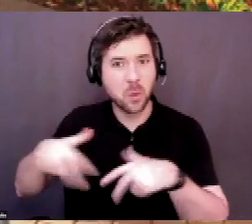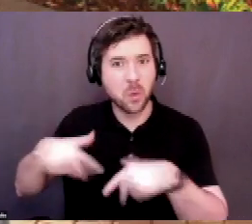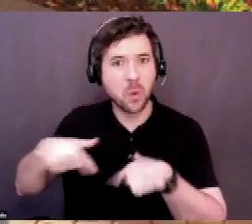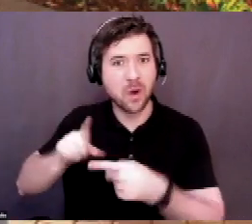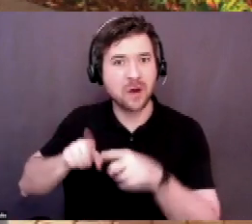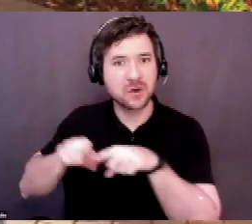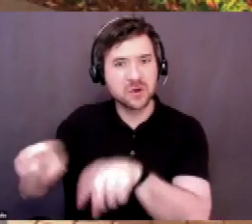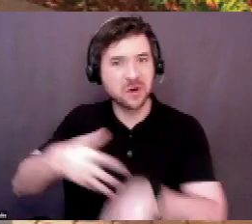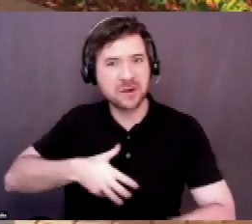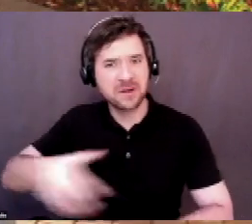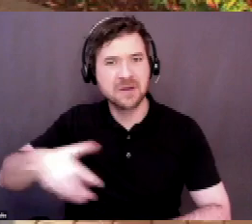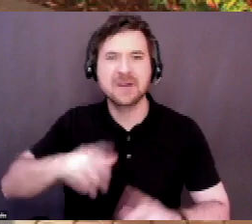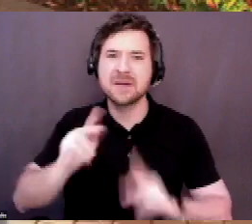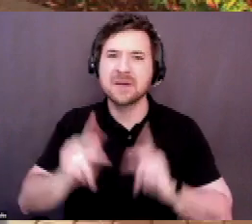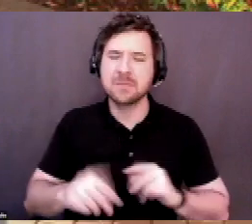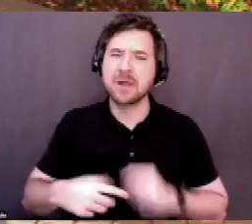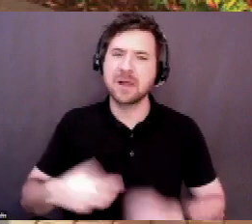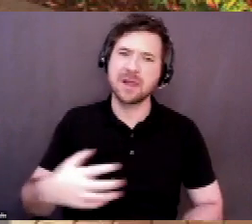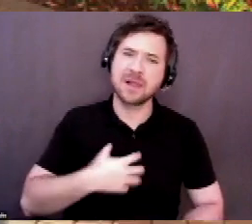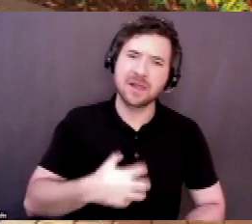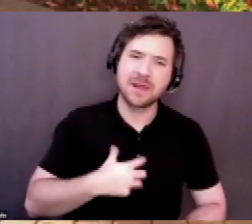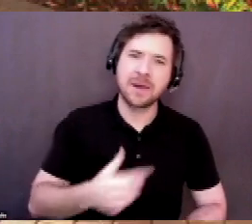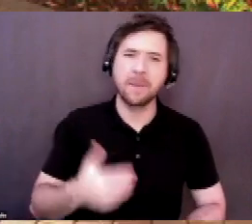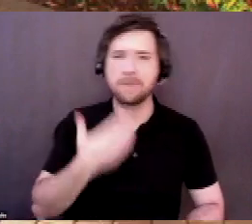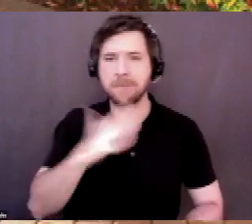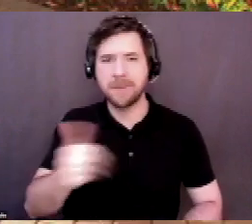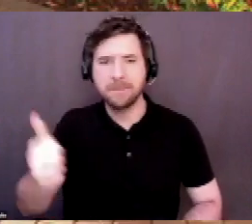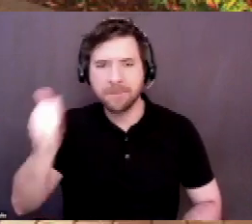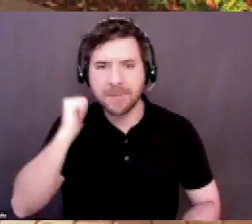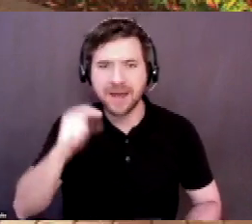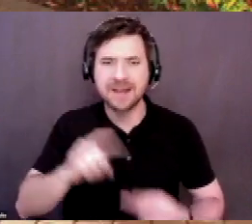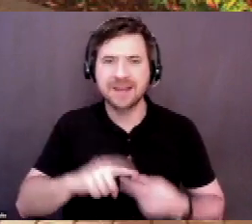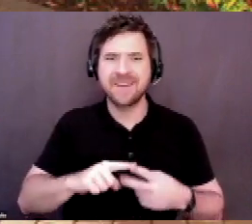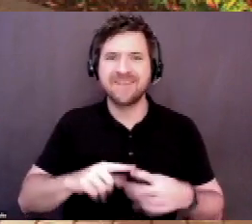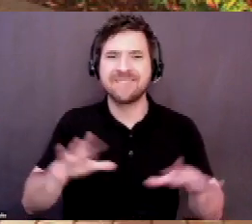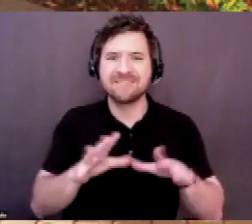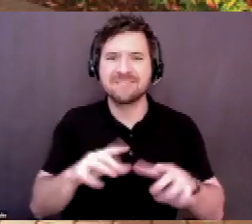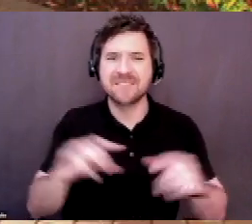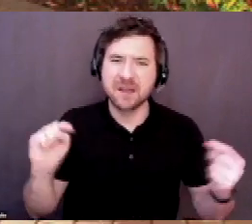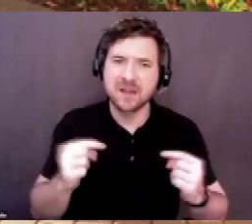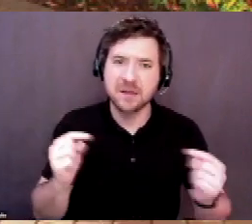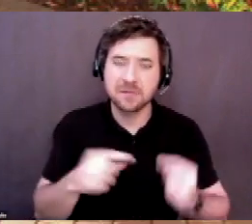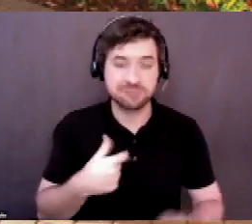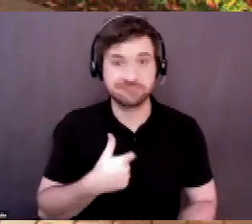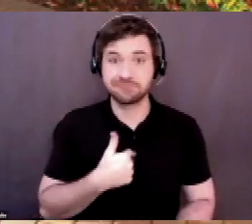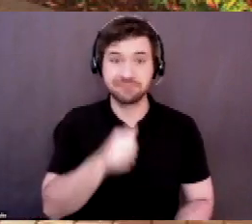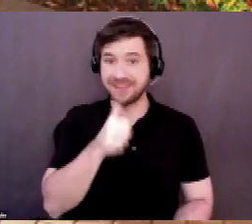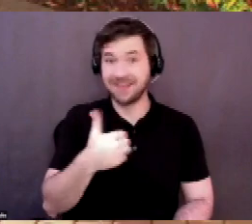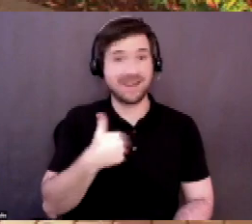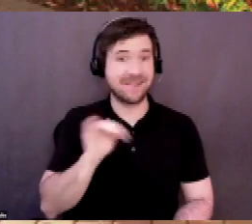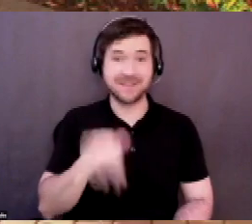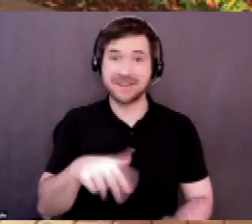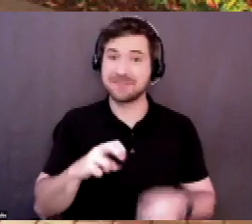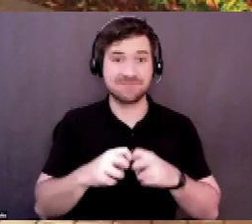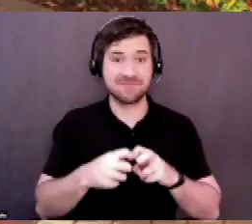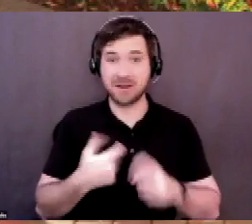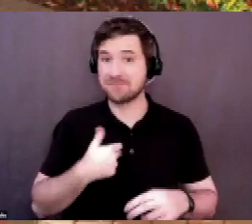sore feet and bad backs. And I never had that problem because I was using my wheelchair. Was everything prepared me